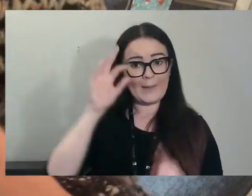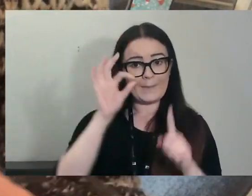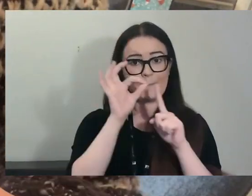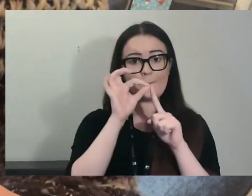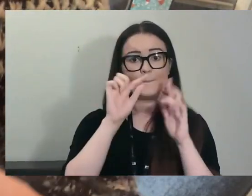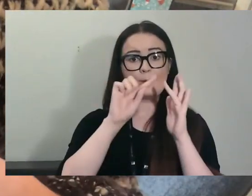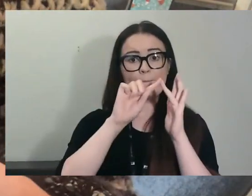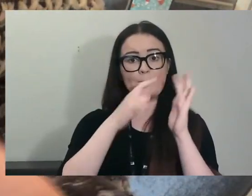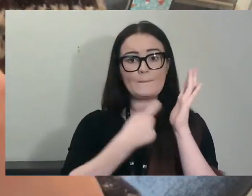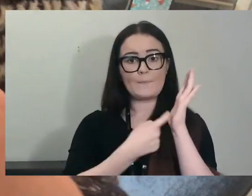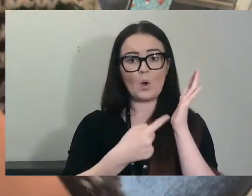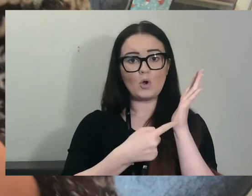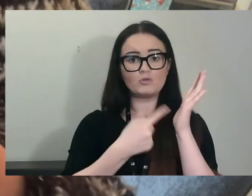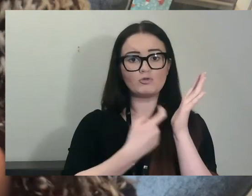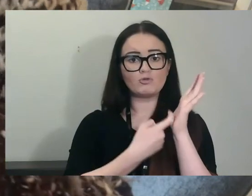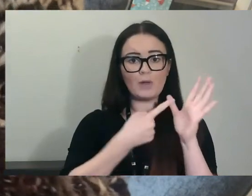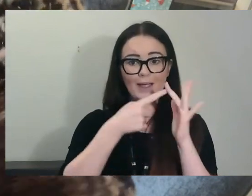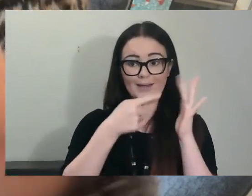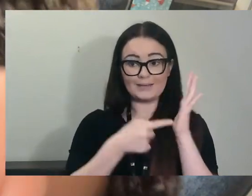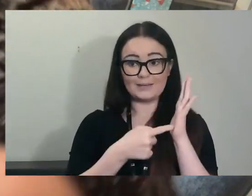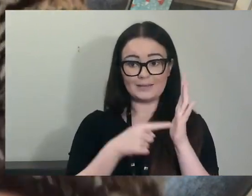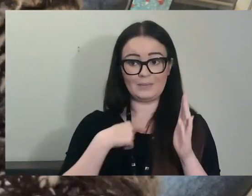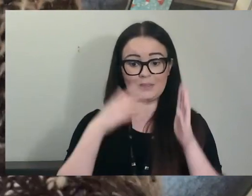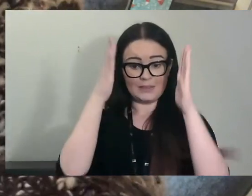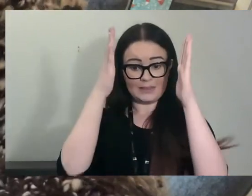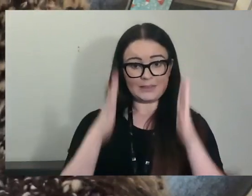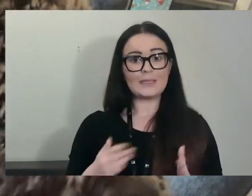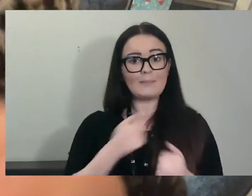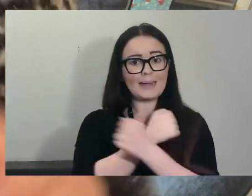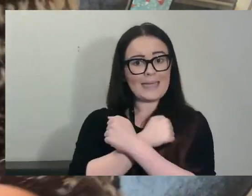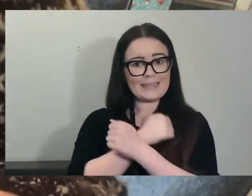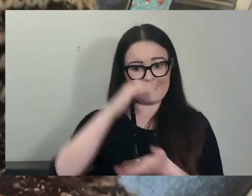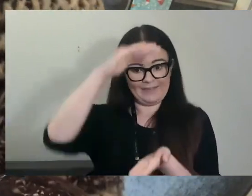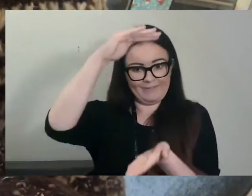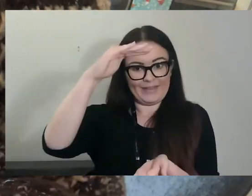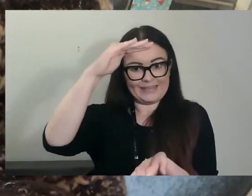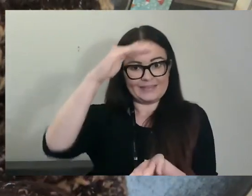I'm doing a tall picture of a teddy bear so it will work best this will work best this